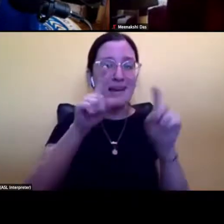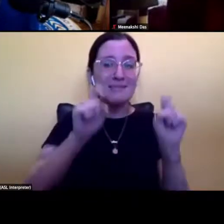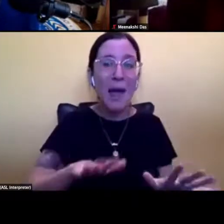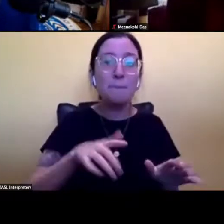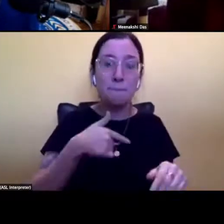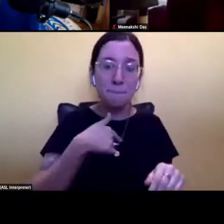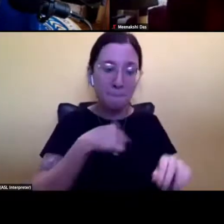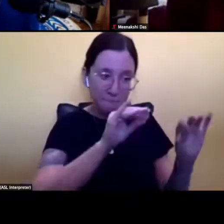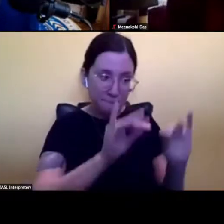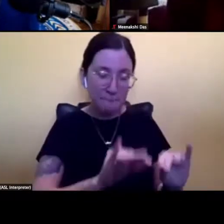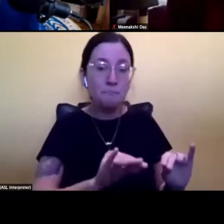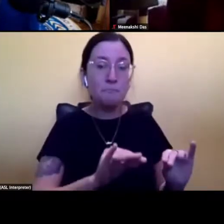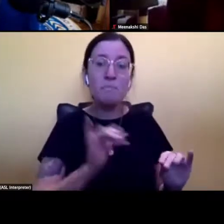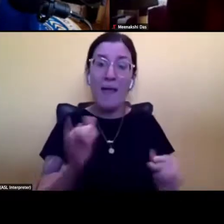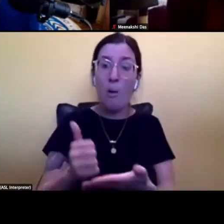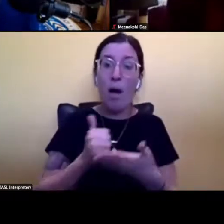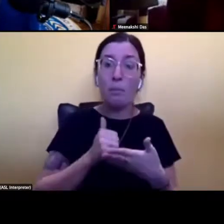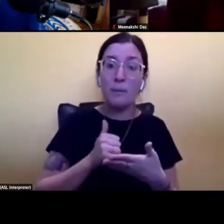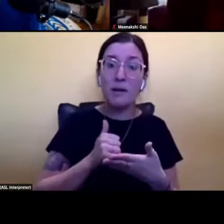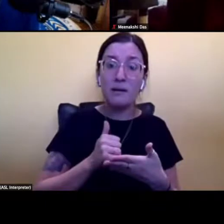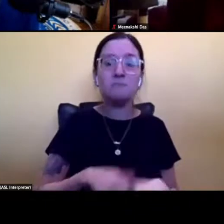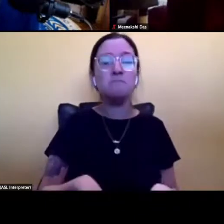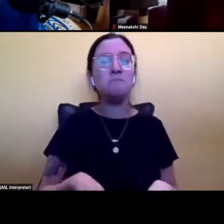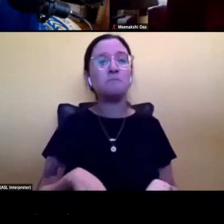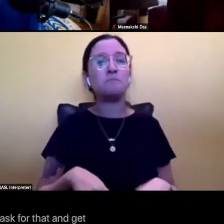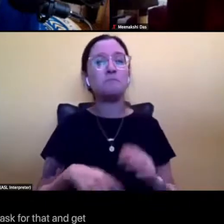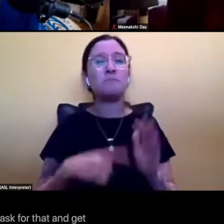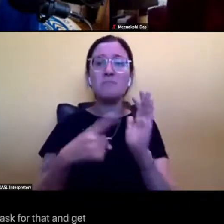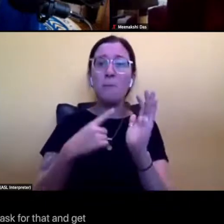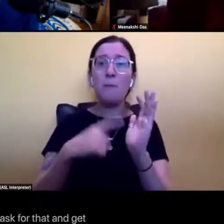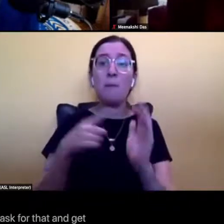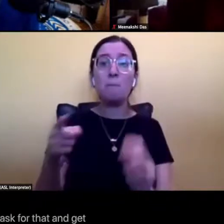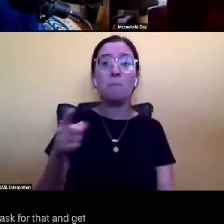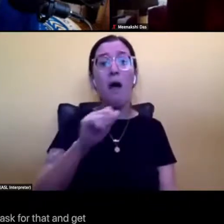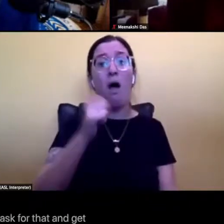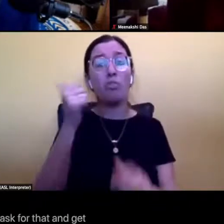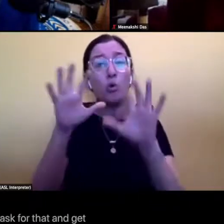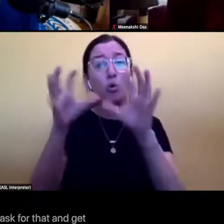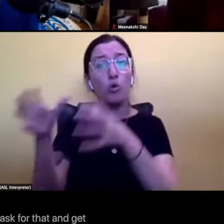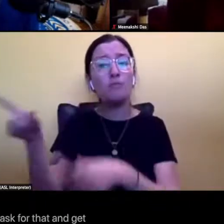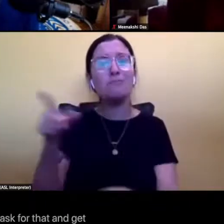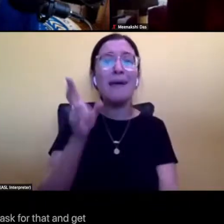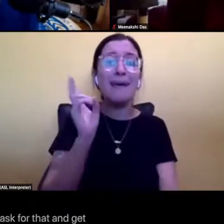history exams I used it because it was available but did not always need it or use all the time